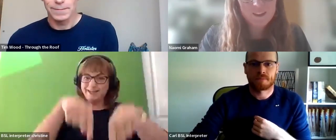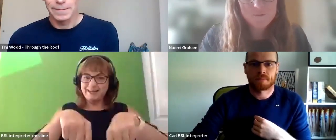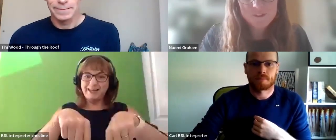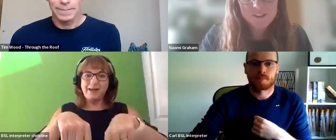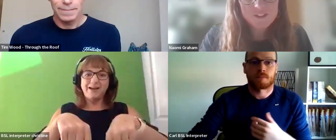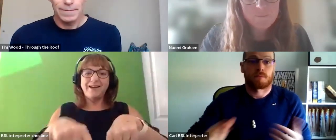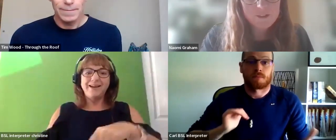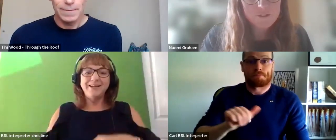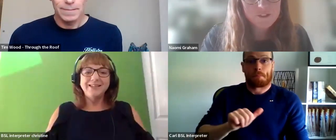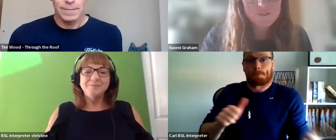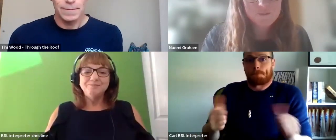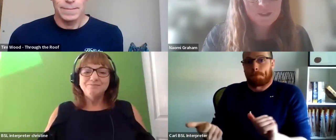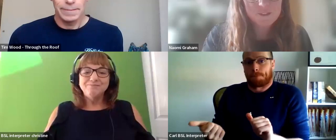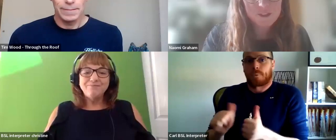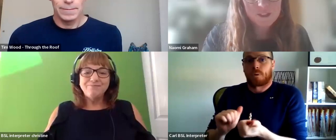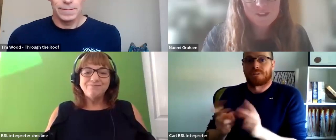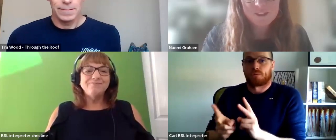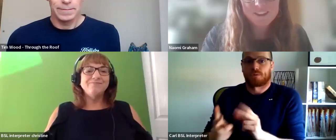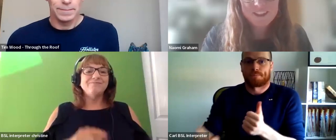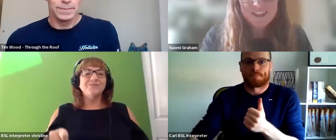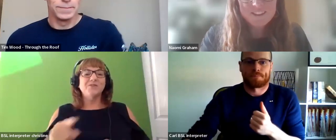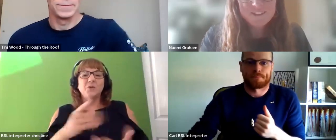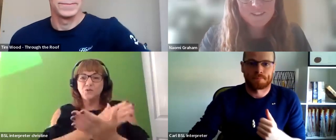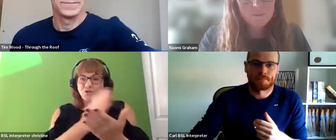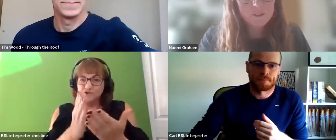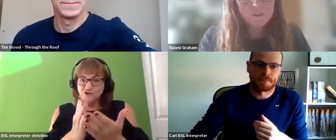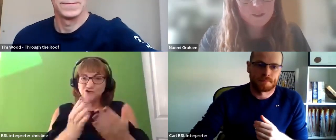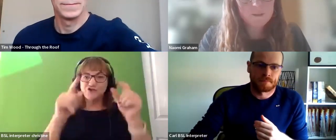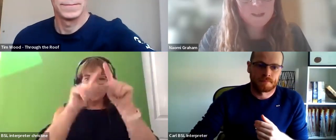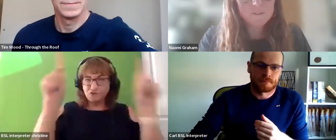I'm just going to share my screen for you so that you can see what we're talking about.